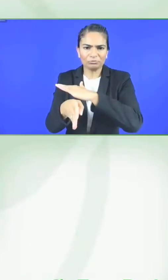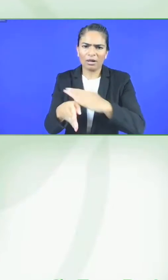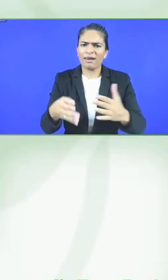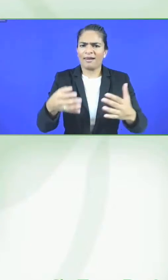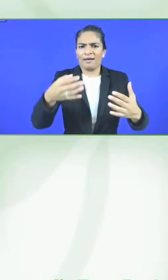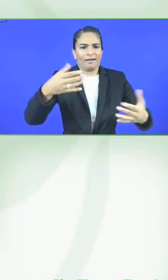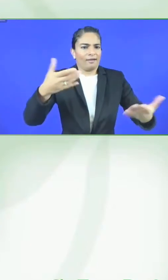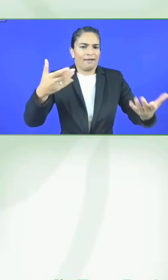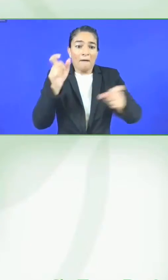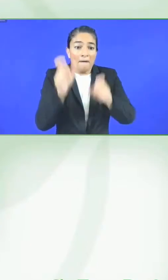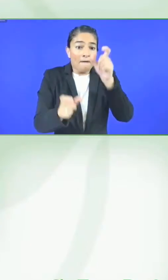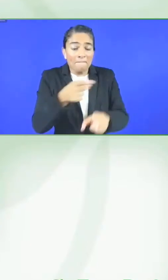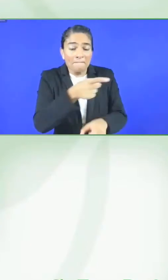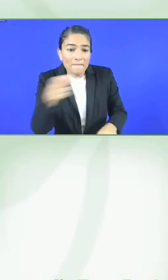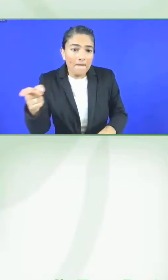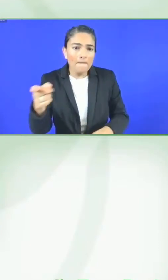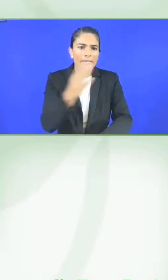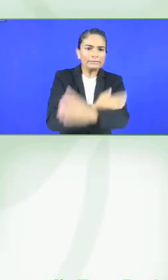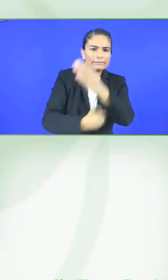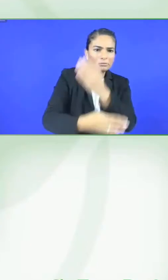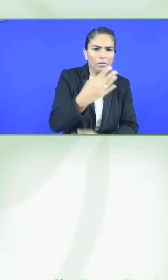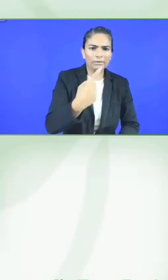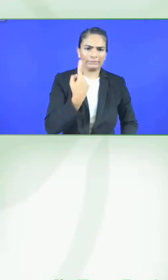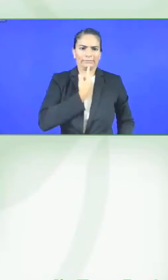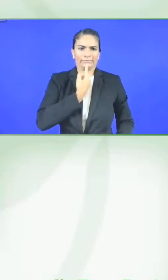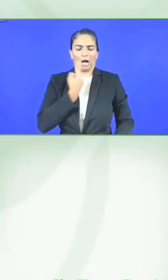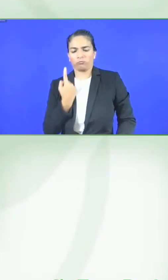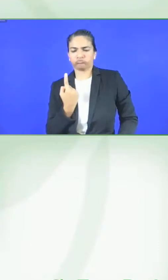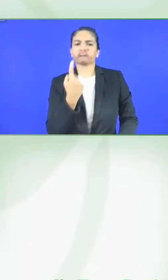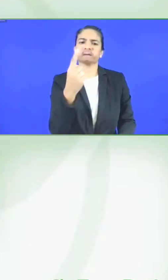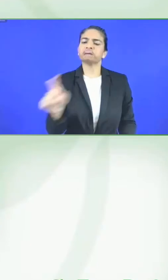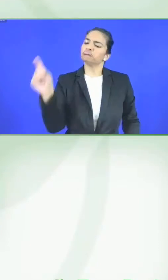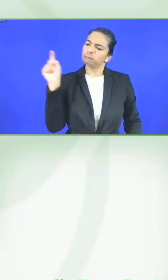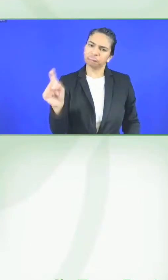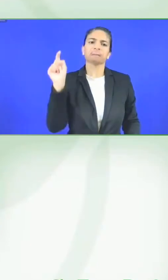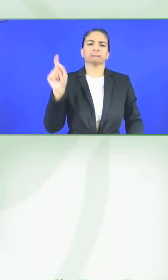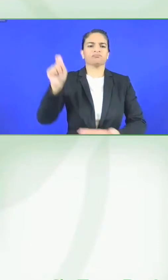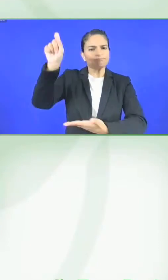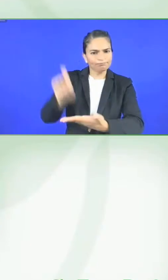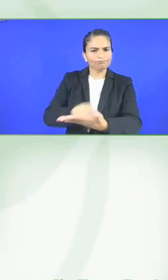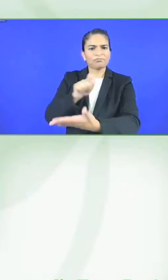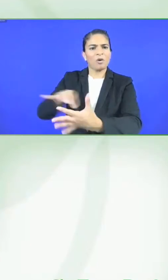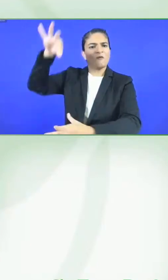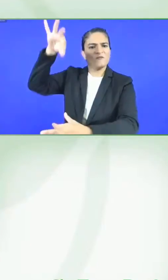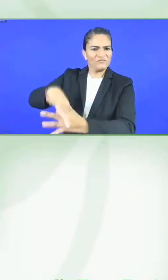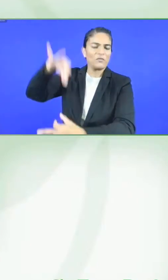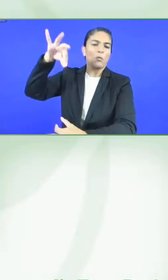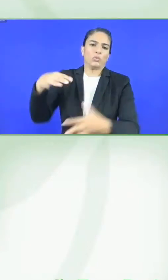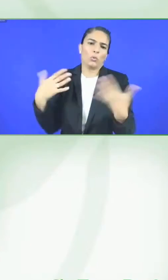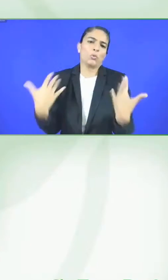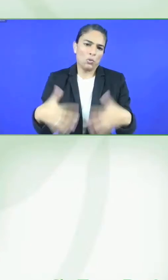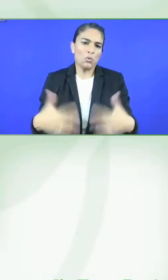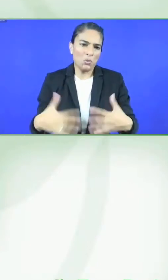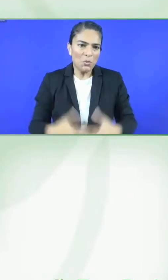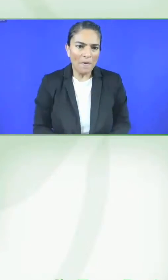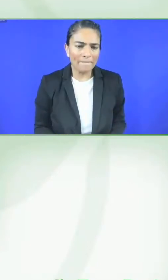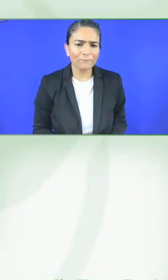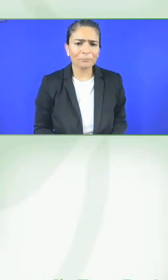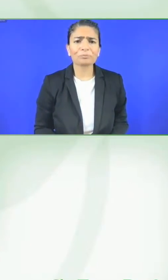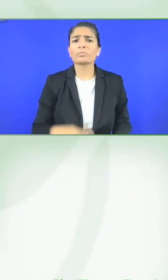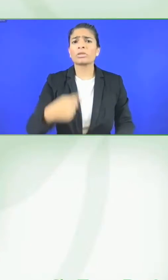The digital government framework makes it possible again to vote using your computer,